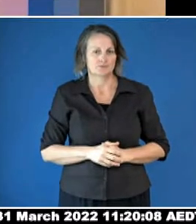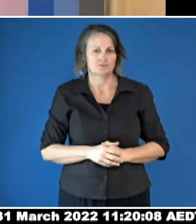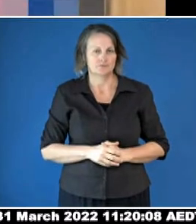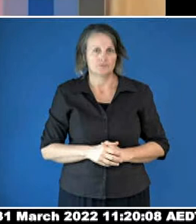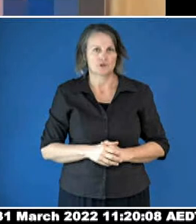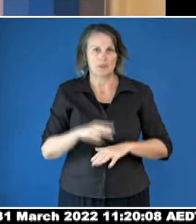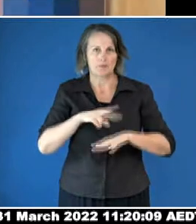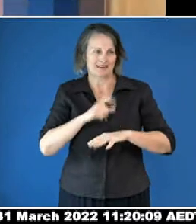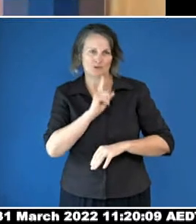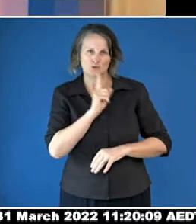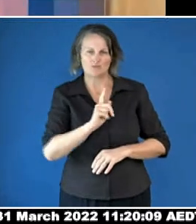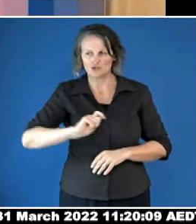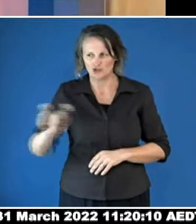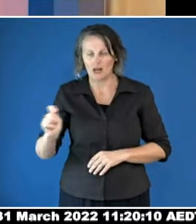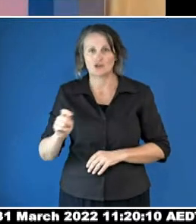The second charge.